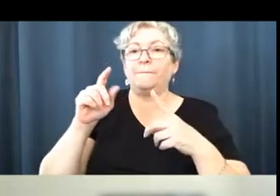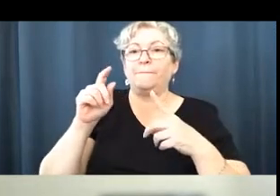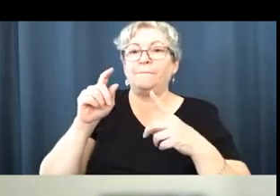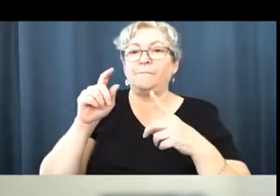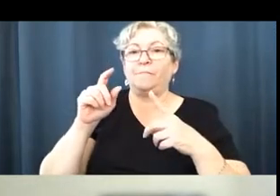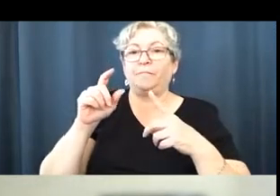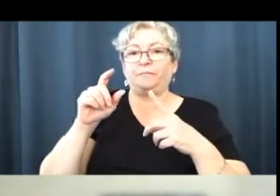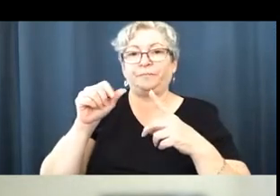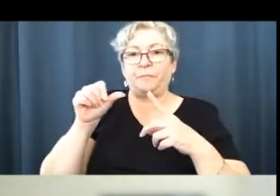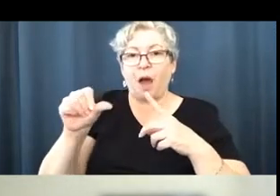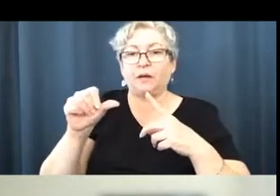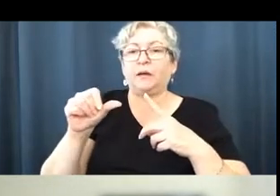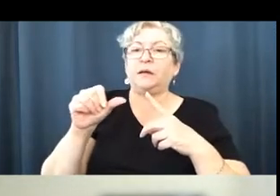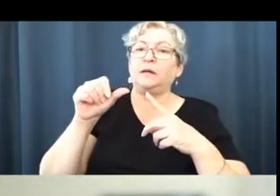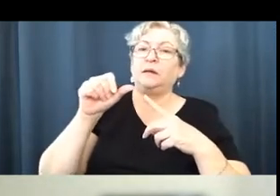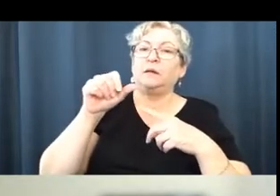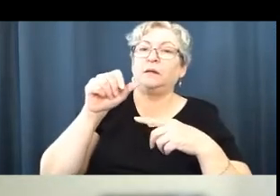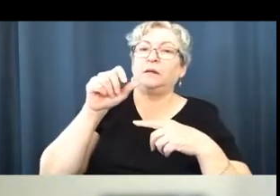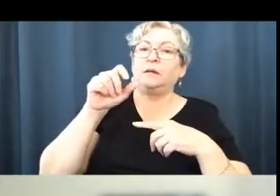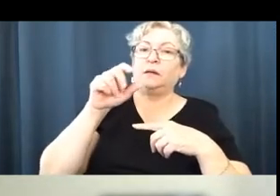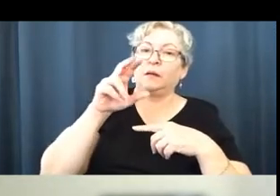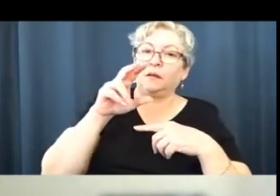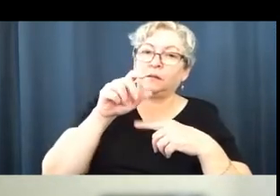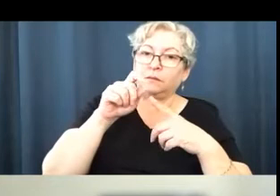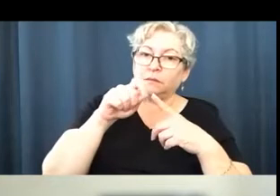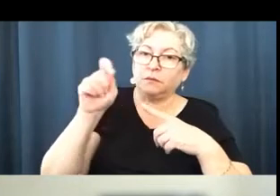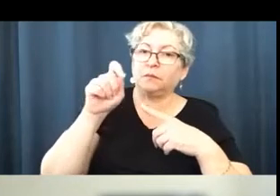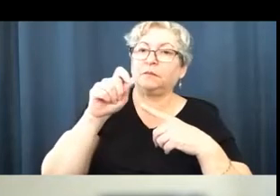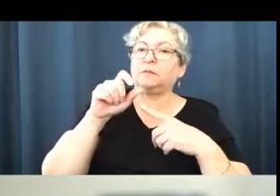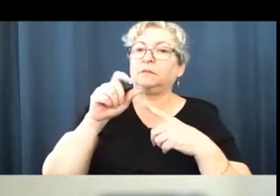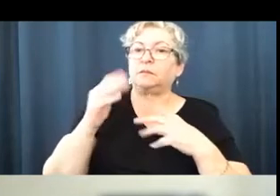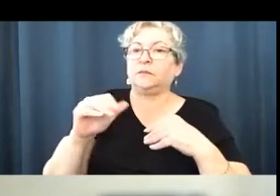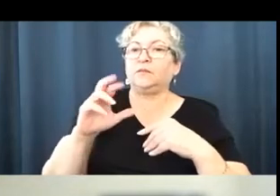we would need to use this control. [Narrator] Radio button not check central park.